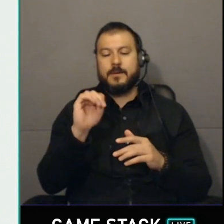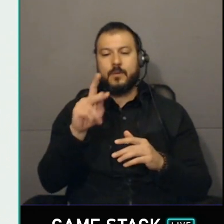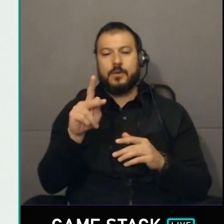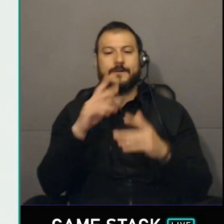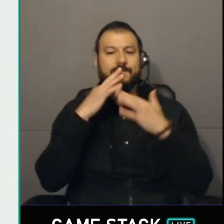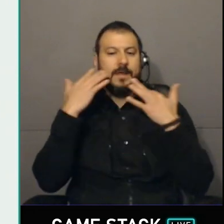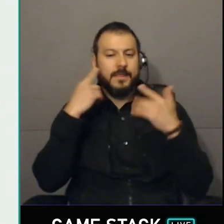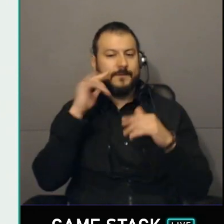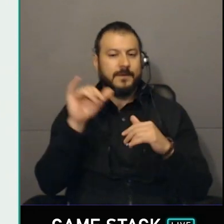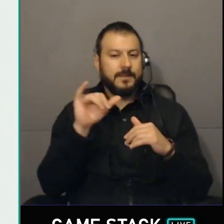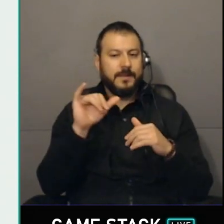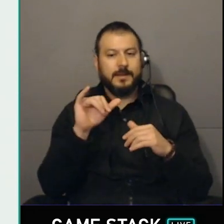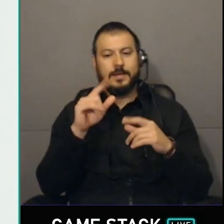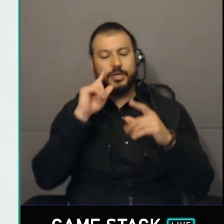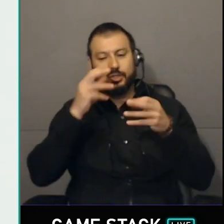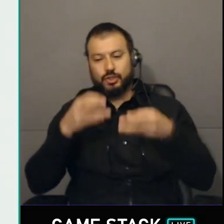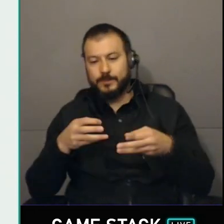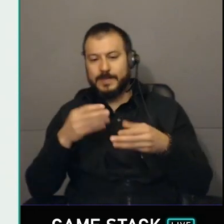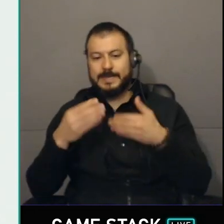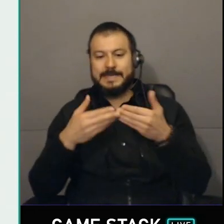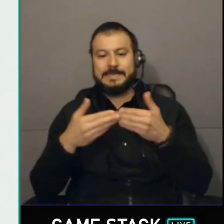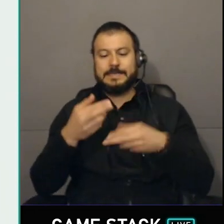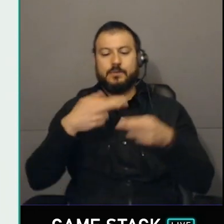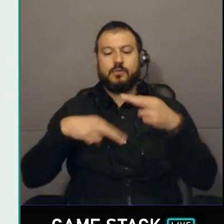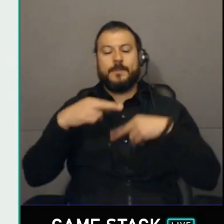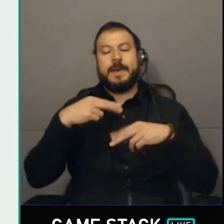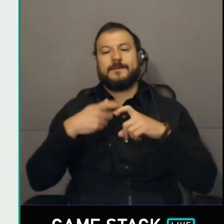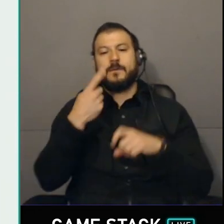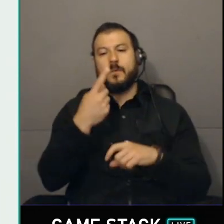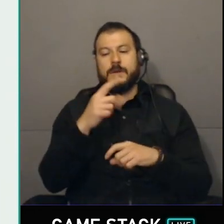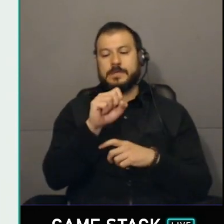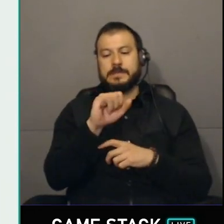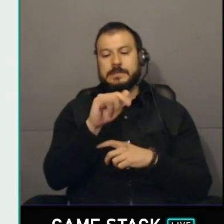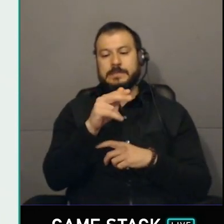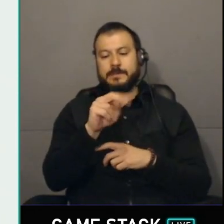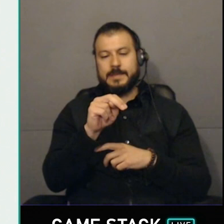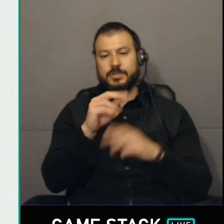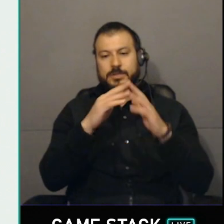determinism an easy rollback from one simulation step to a previous time.